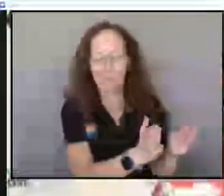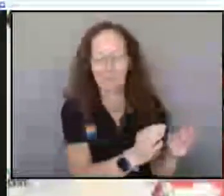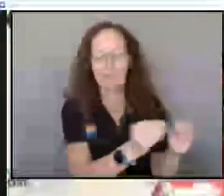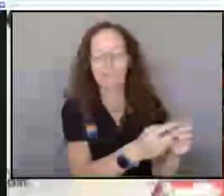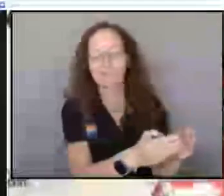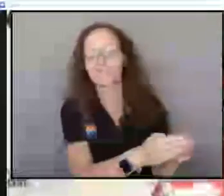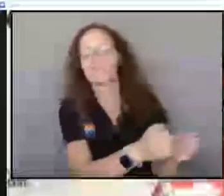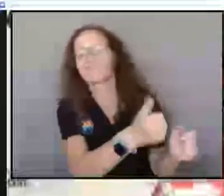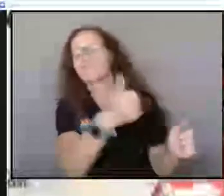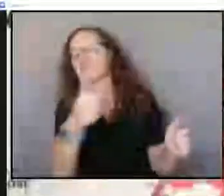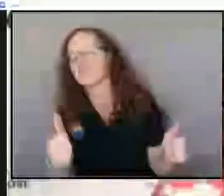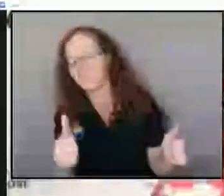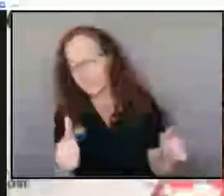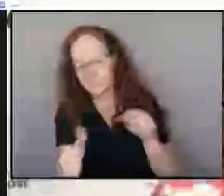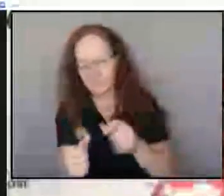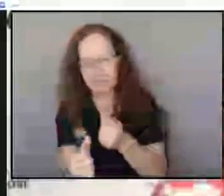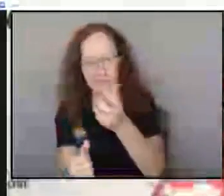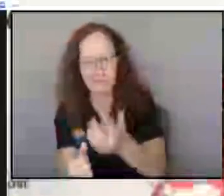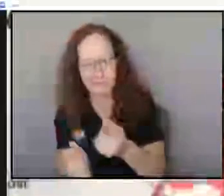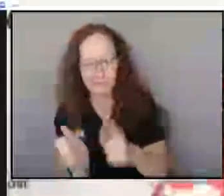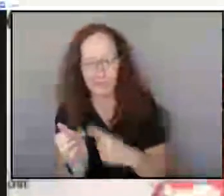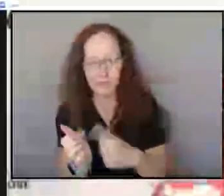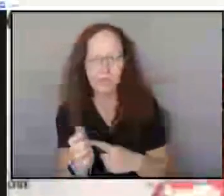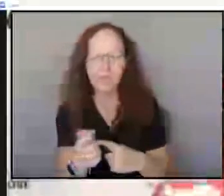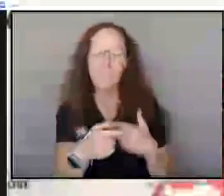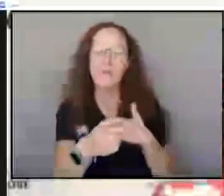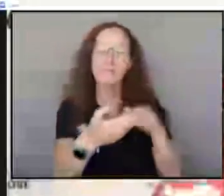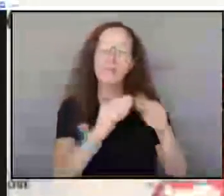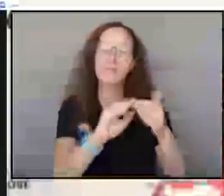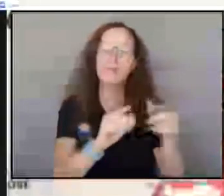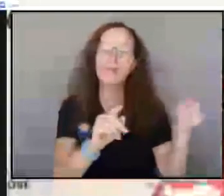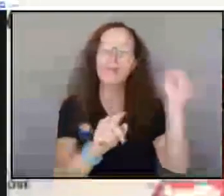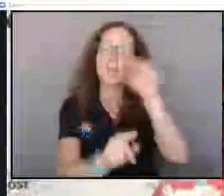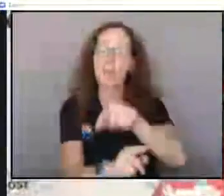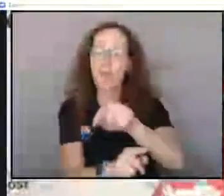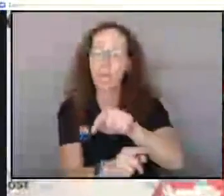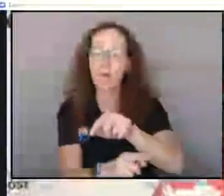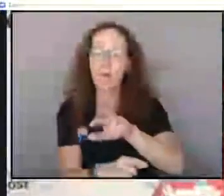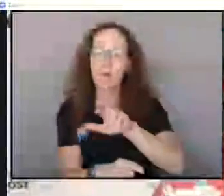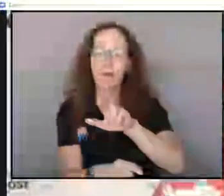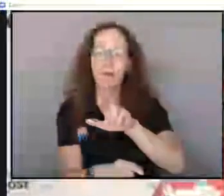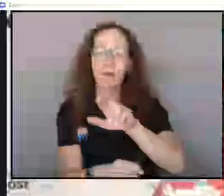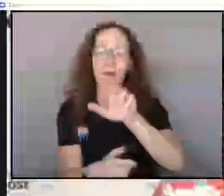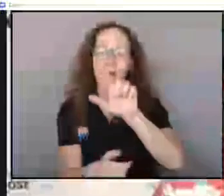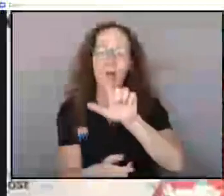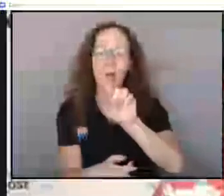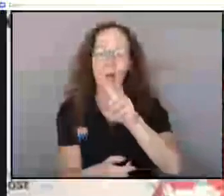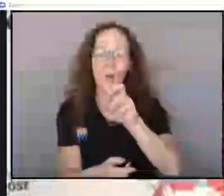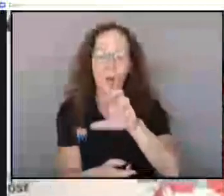THE FIRE, LOWER ROCIADA, LONE PINE MESA, GASCON. WE STILL HAVE A PRESENCE UP IN THERE JUST IN CASE